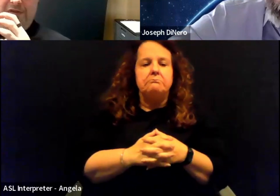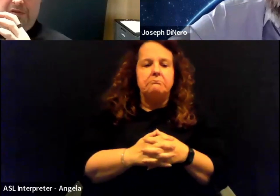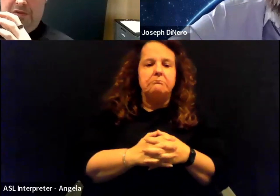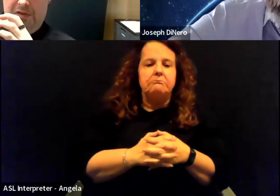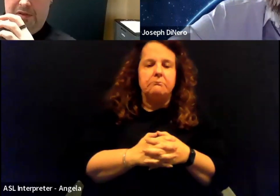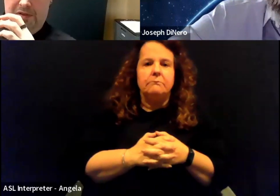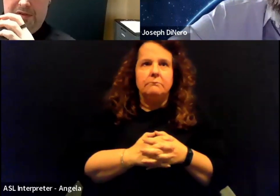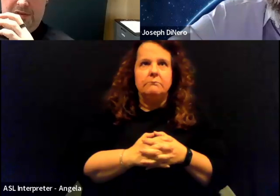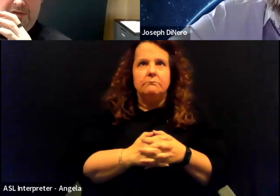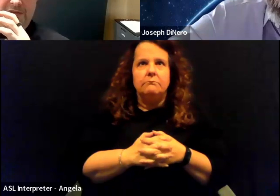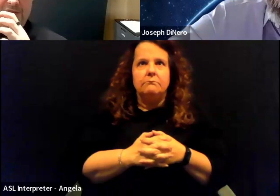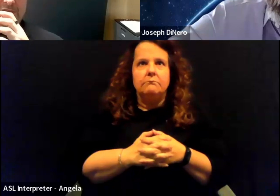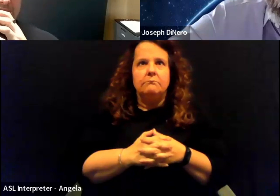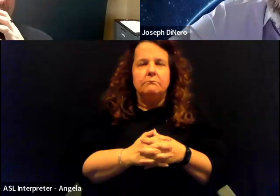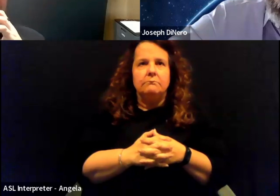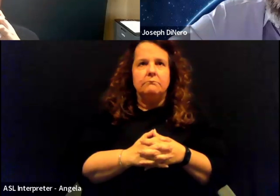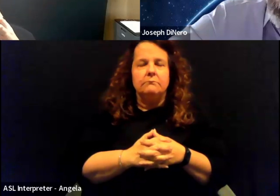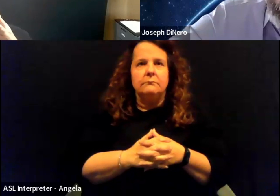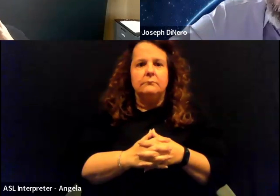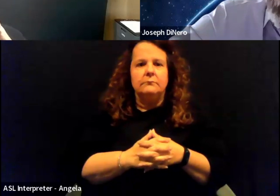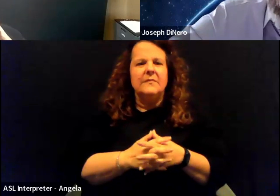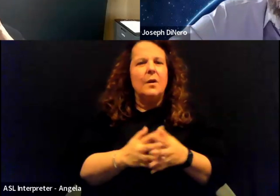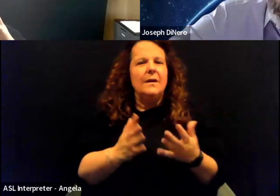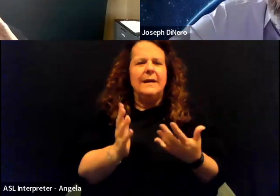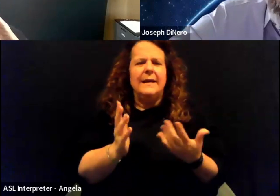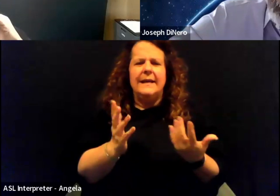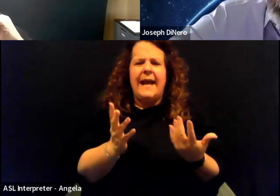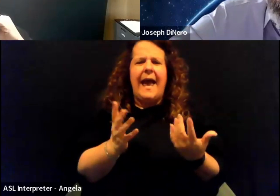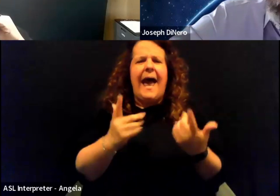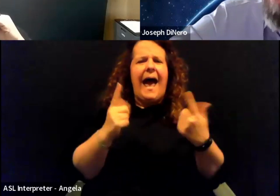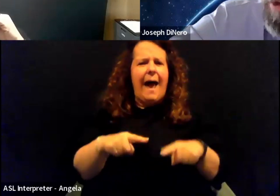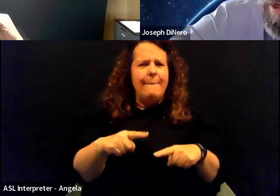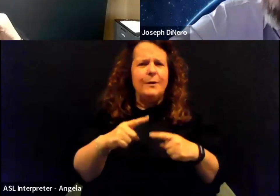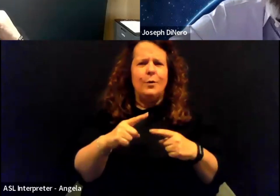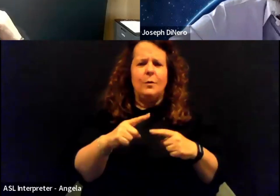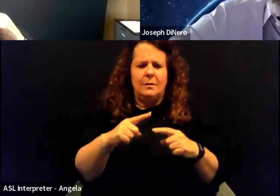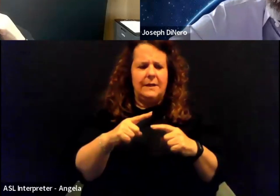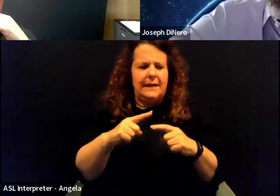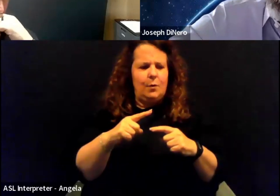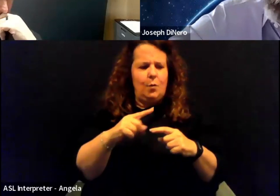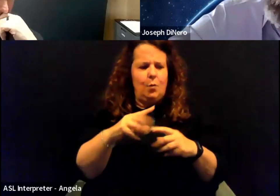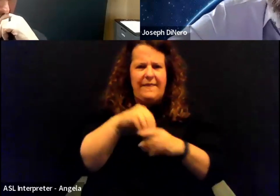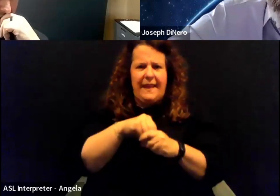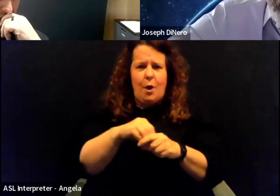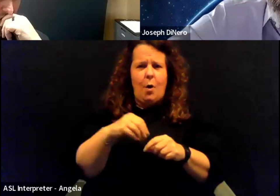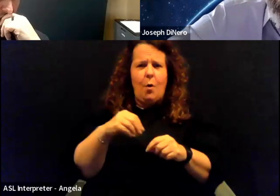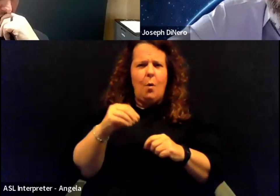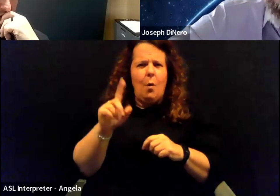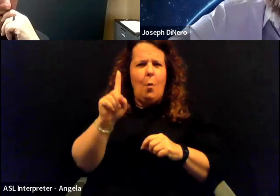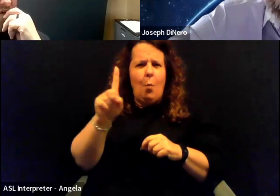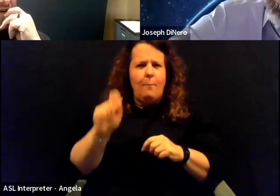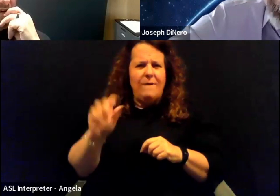span of like an hour and a half, four different emails, including from Gus, an email about